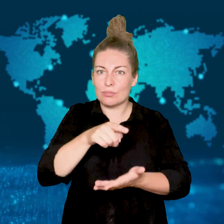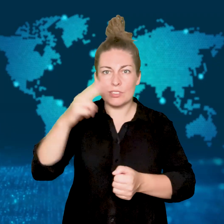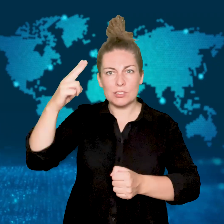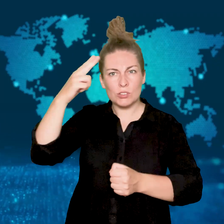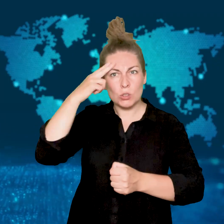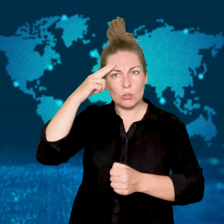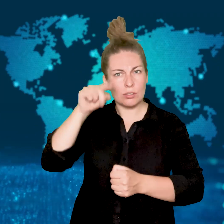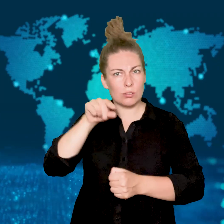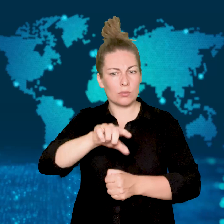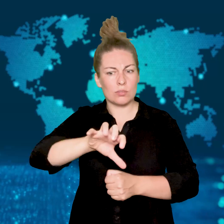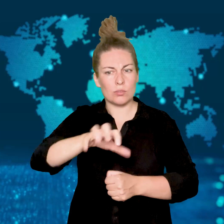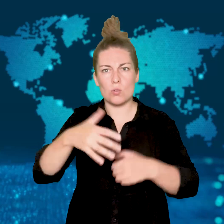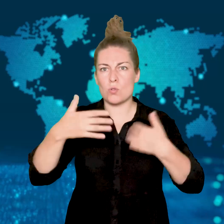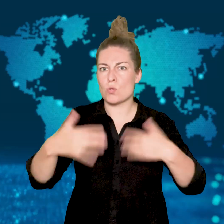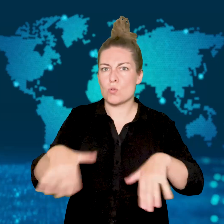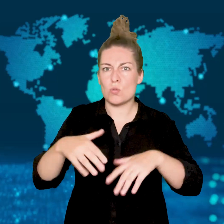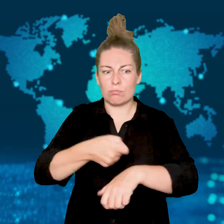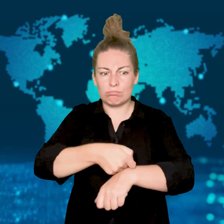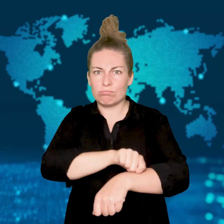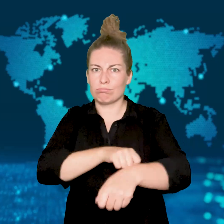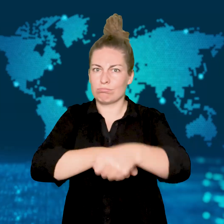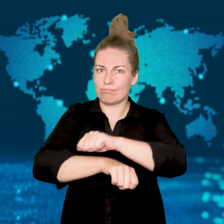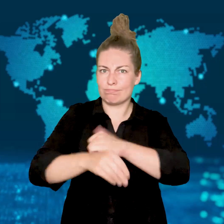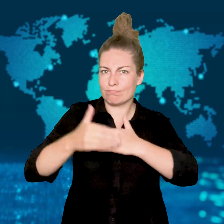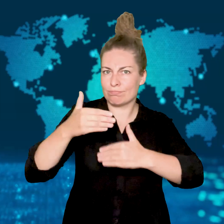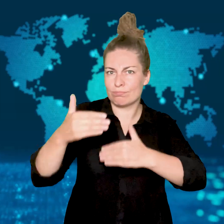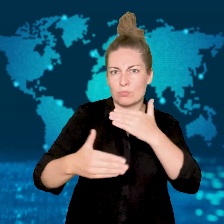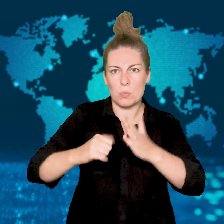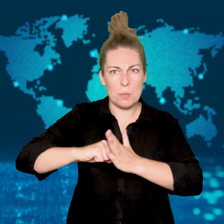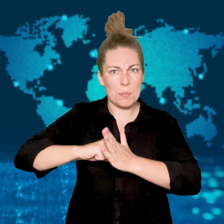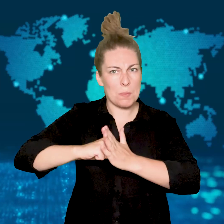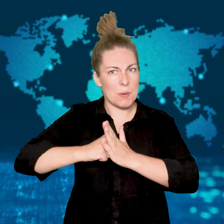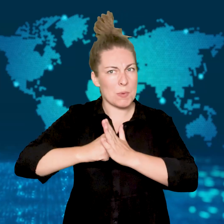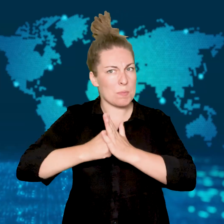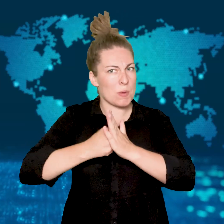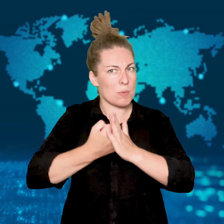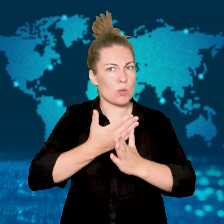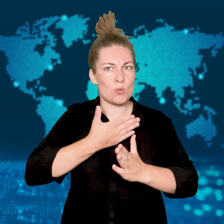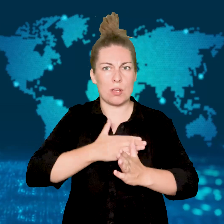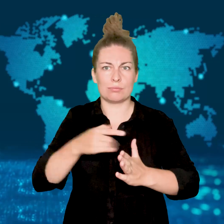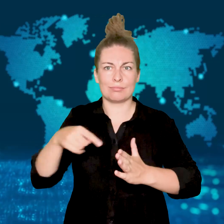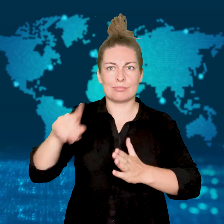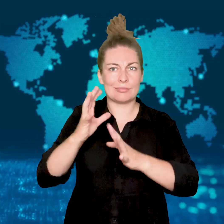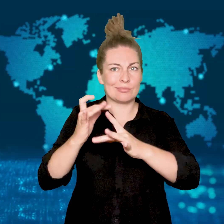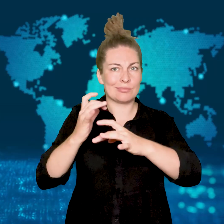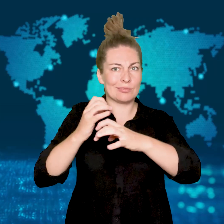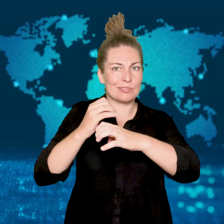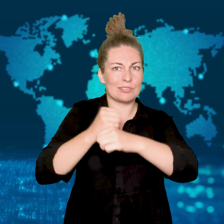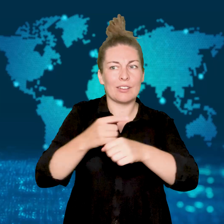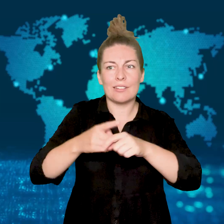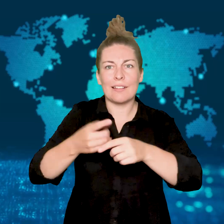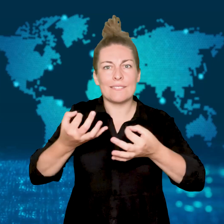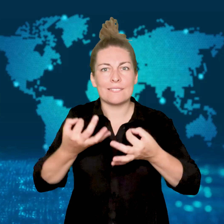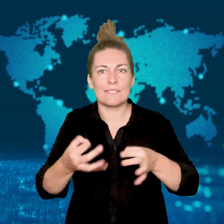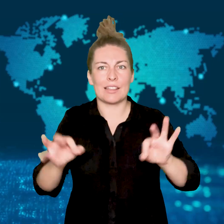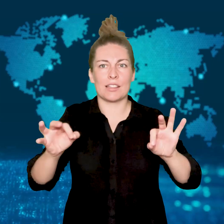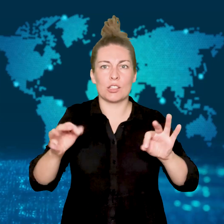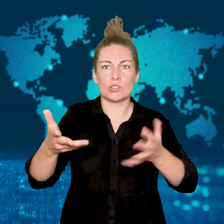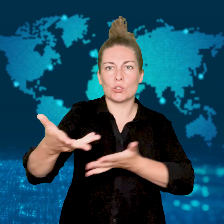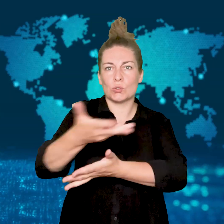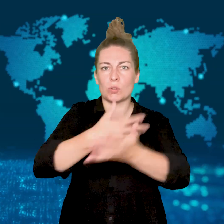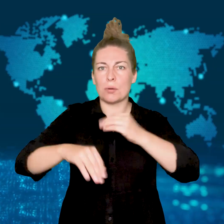the country cracking down on social media users.